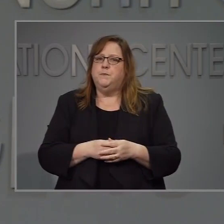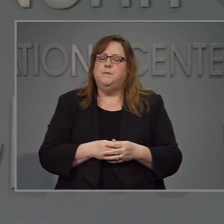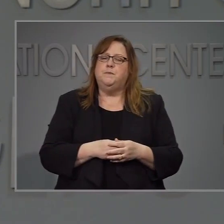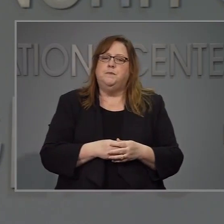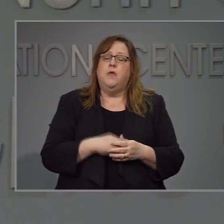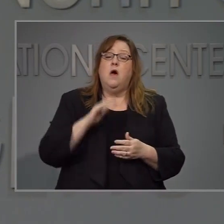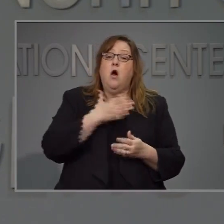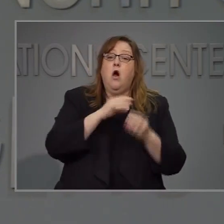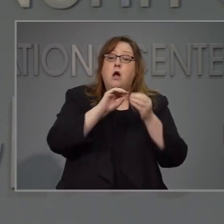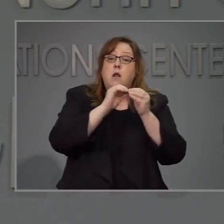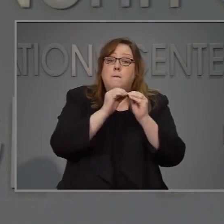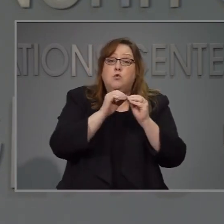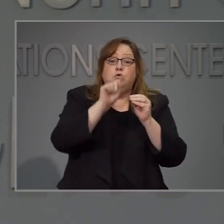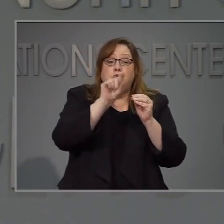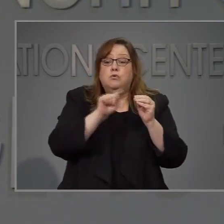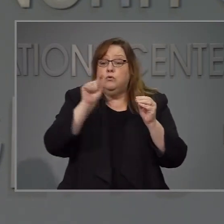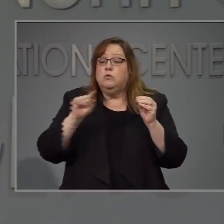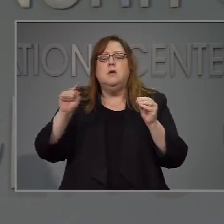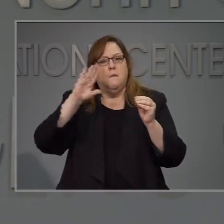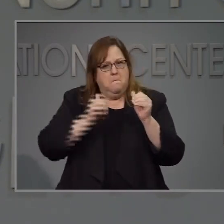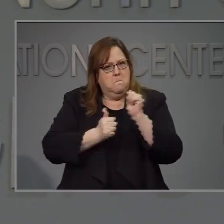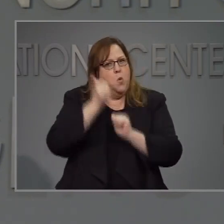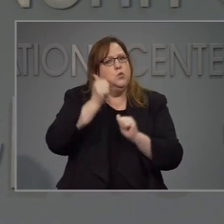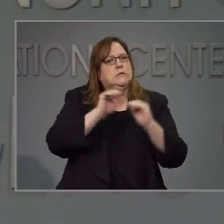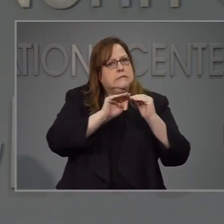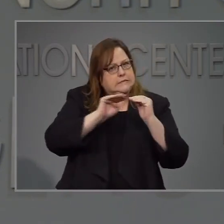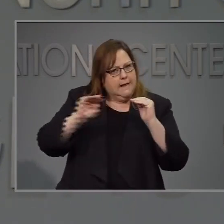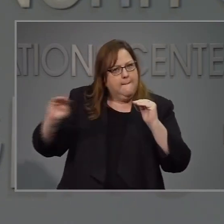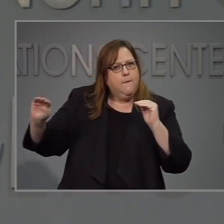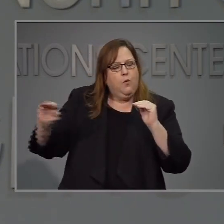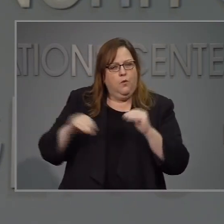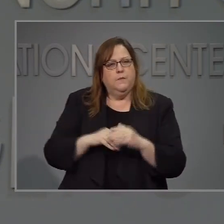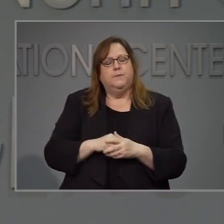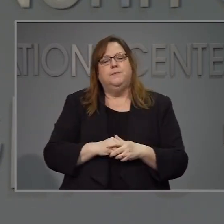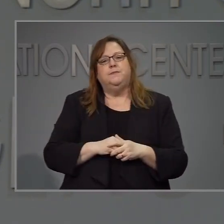SHOWS THAT WE CAN NORTH CAROLINA WILL MOVE INTO A SAFER AT HOME FACE TOO. ON FRIDAY MAY 22ND AT 05:00PM. PHASE 2 IS